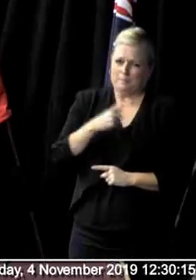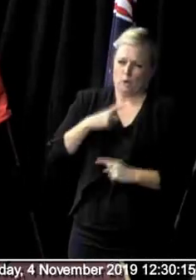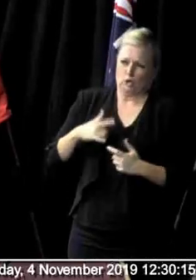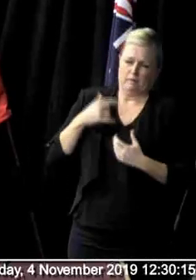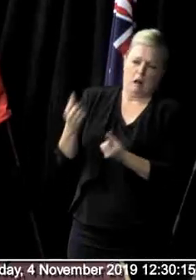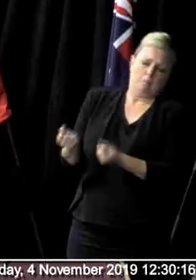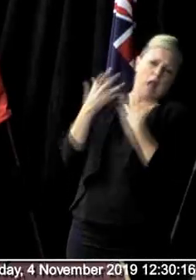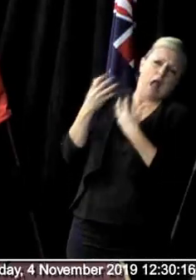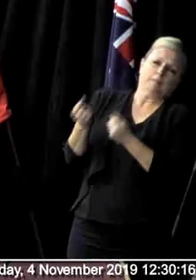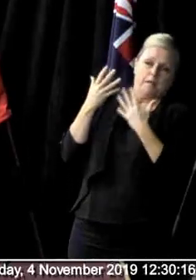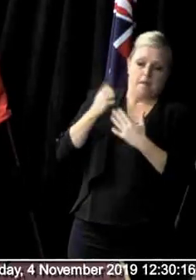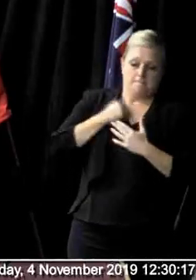We’re not yellers and screamers in our house.